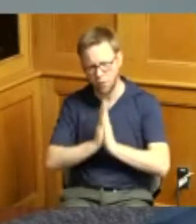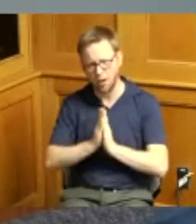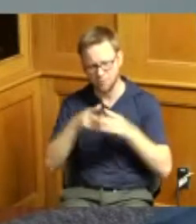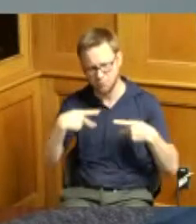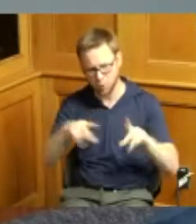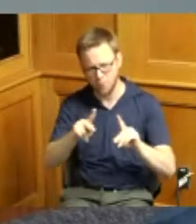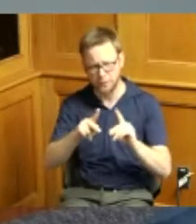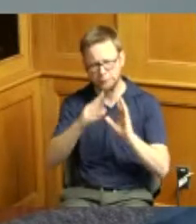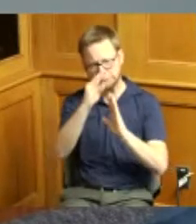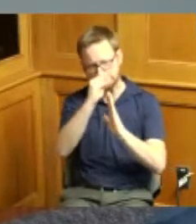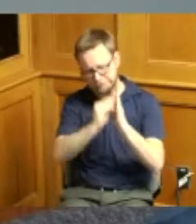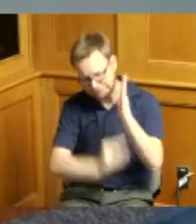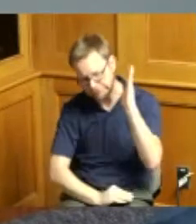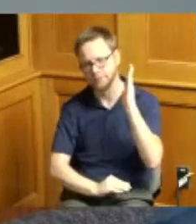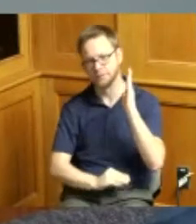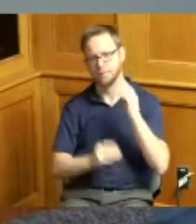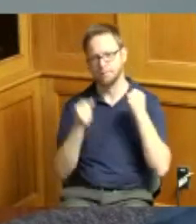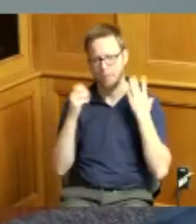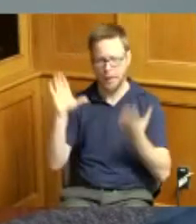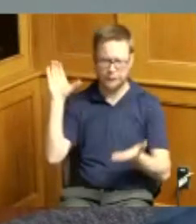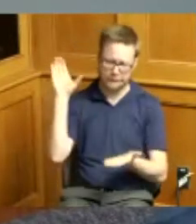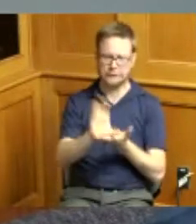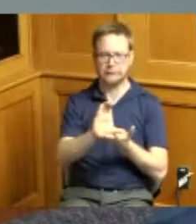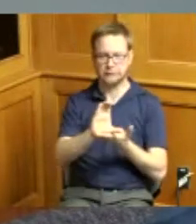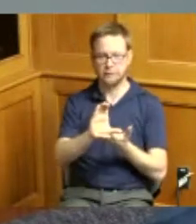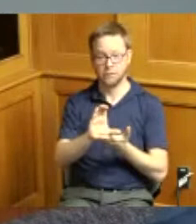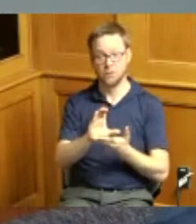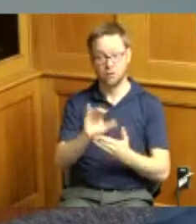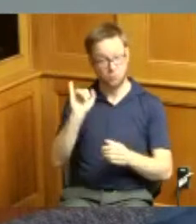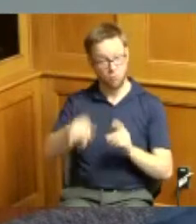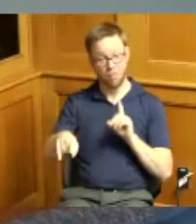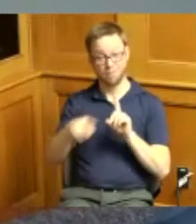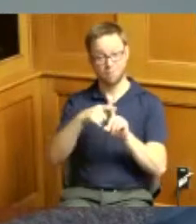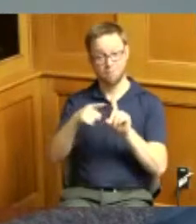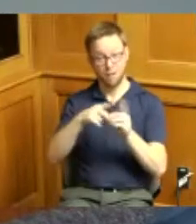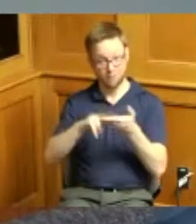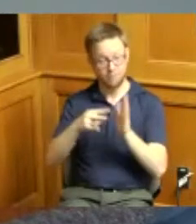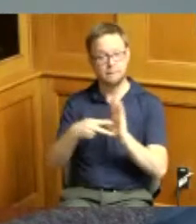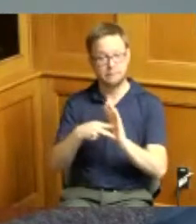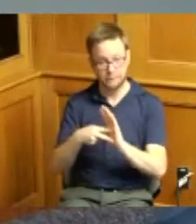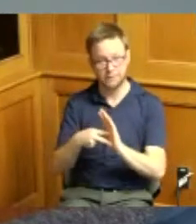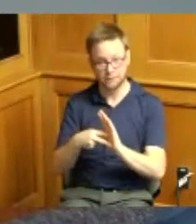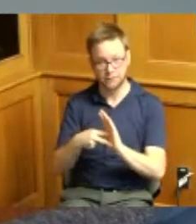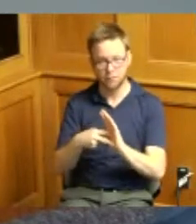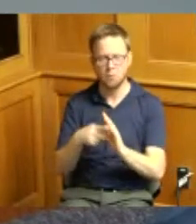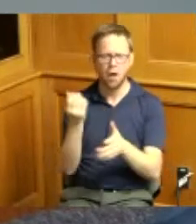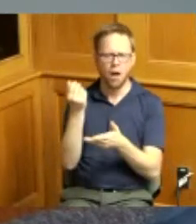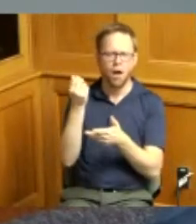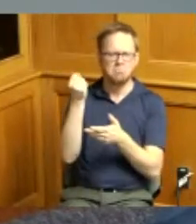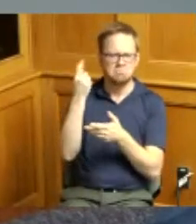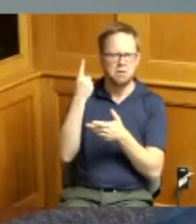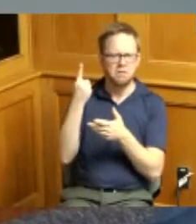that office so that's a good sign that aside from some of these more macroeconomic trends